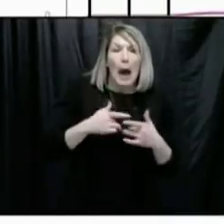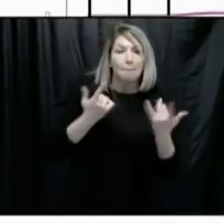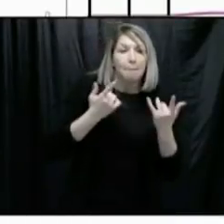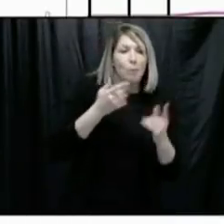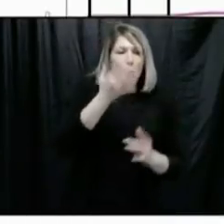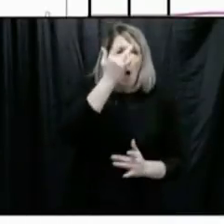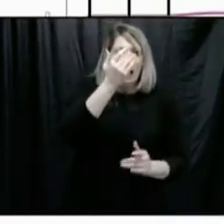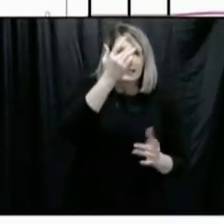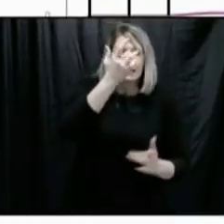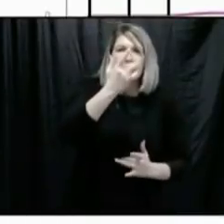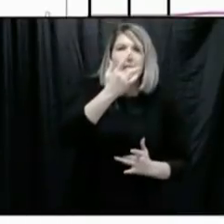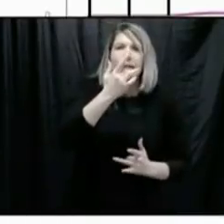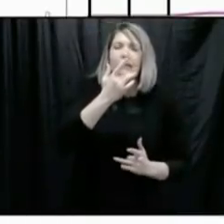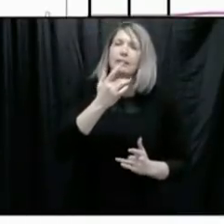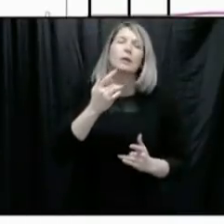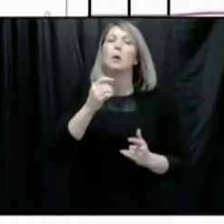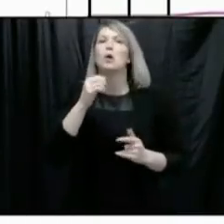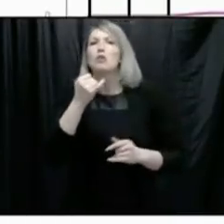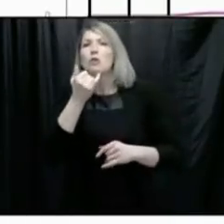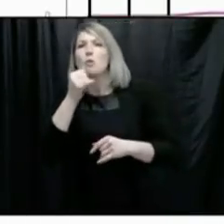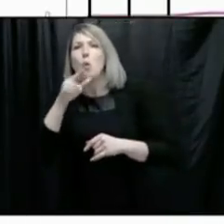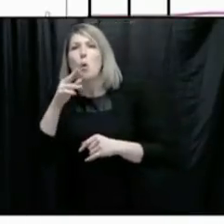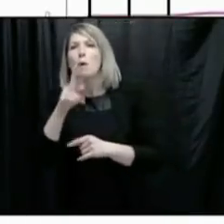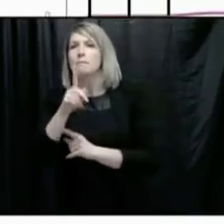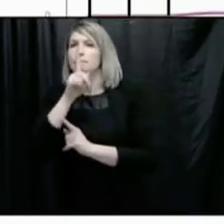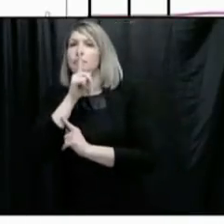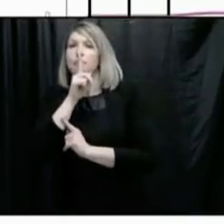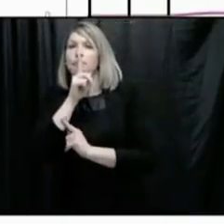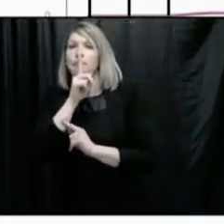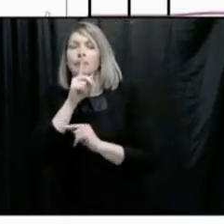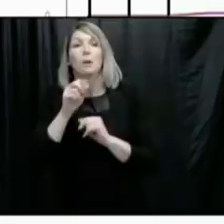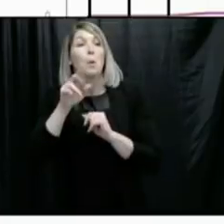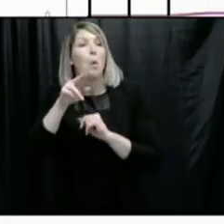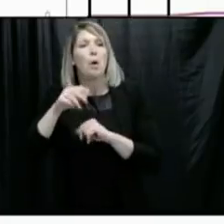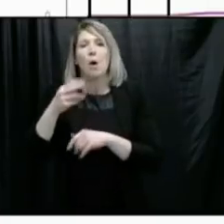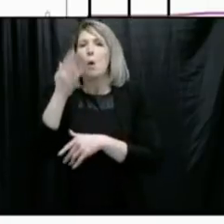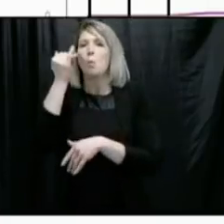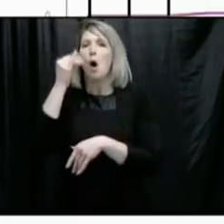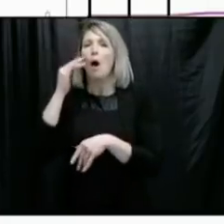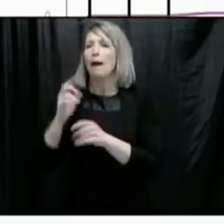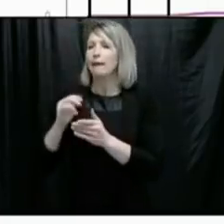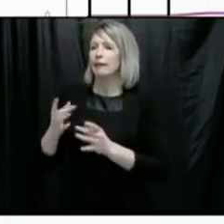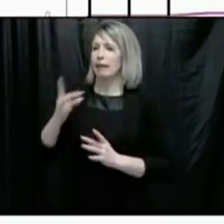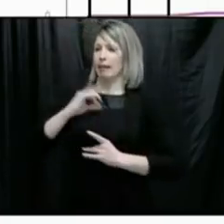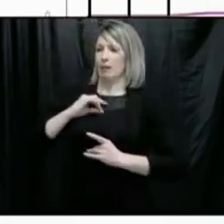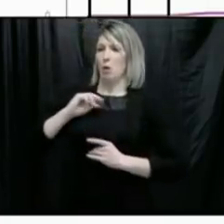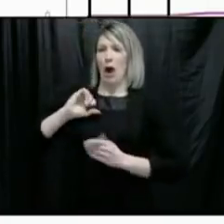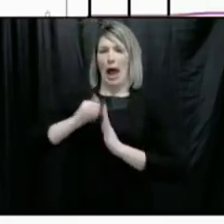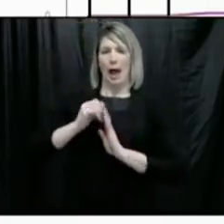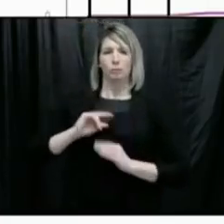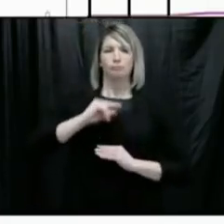WHAT HAPPENED. ONE PARTICULAR EVENT FOR ALL SORTS OF GOOD REASONS BUT THE A